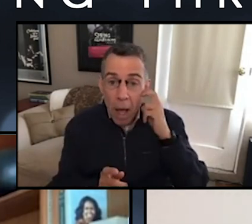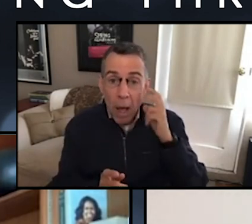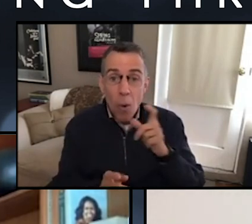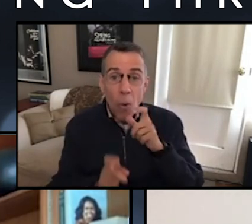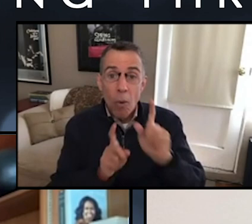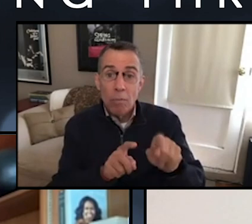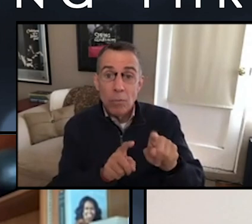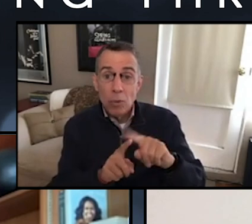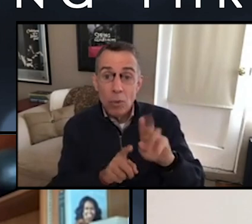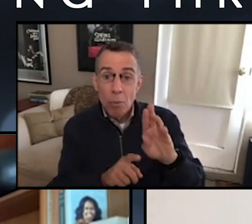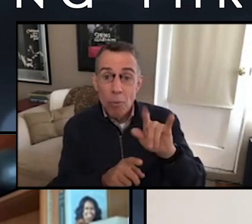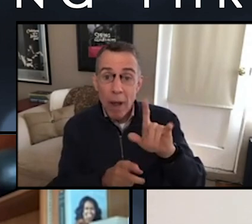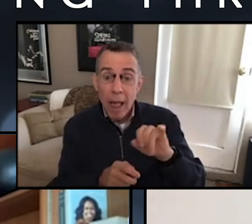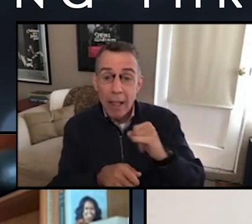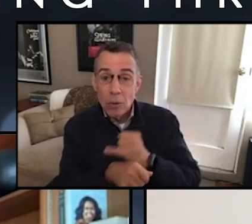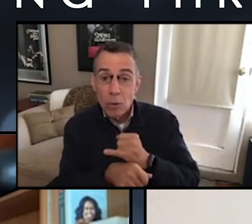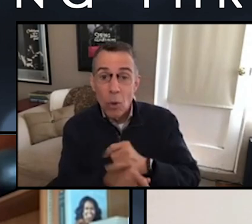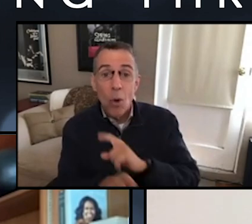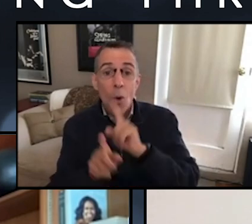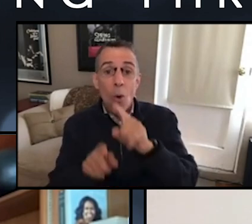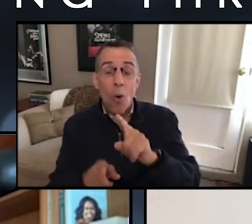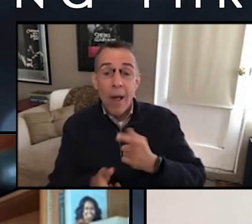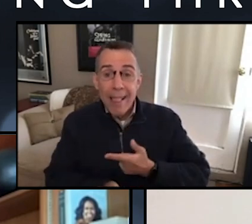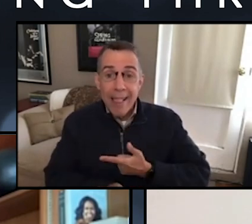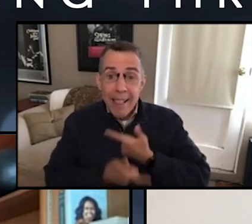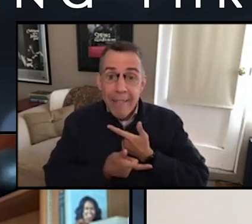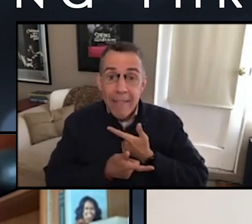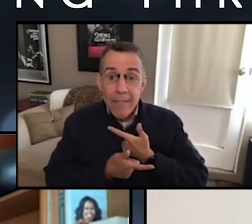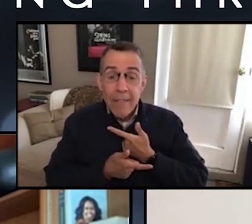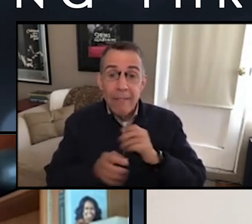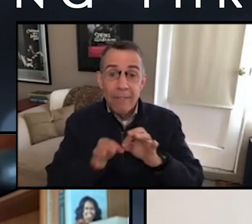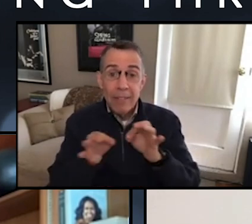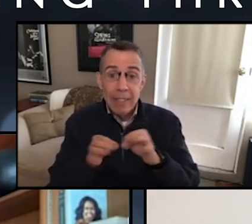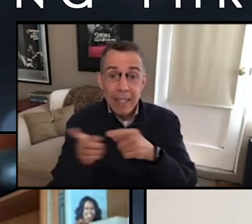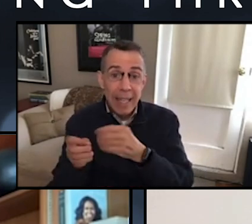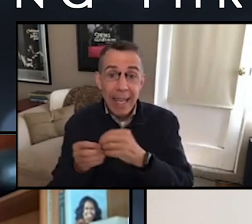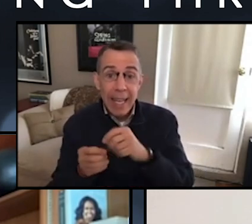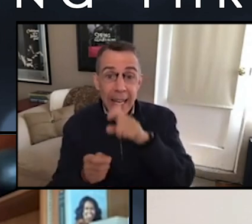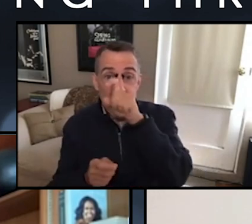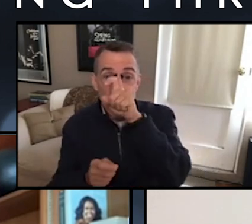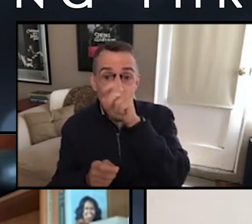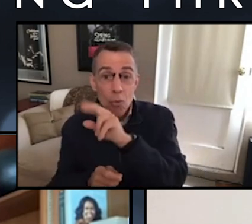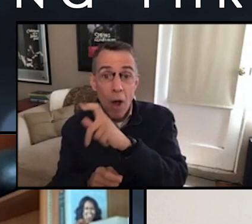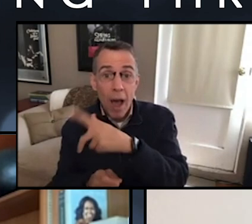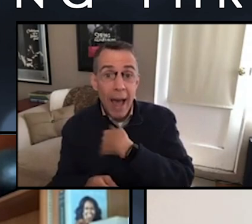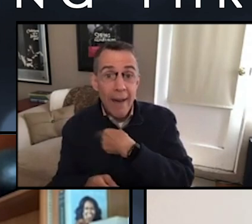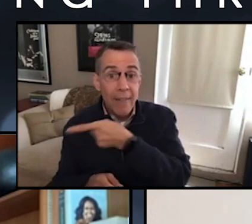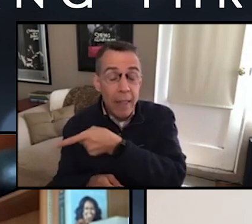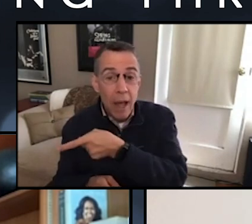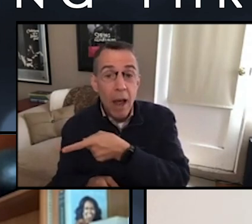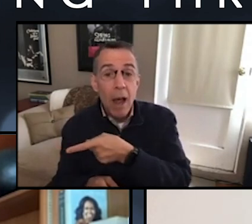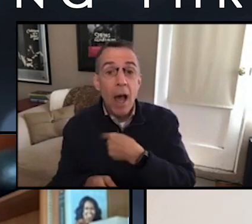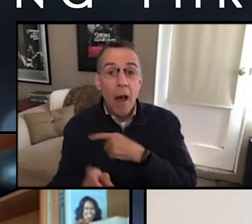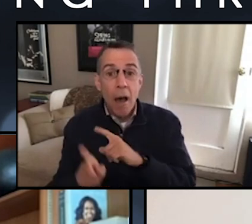Going to a DeafBlind living facility out in Eagle Rock near where I live here in Los Angeles. Getting to meet everyone there and then flying back to New York